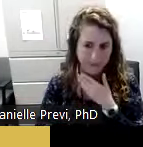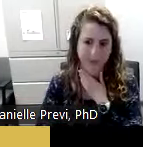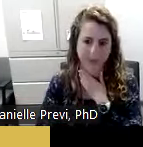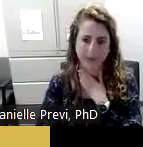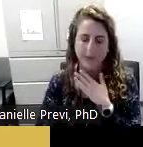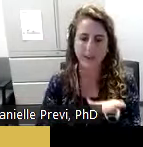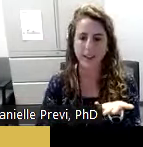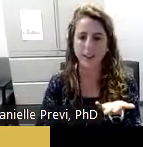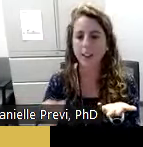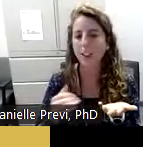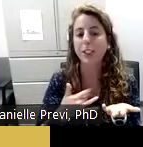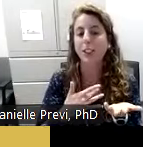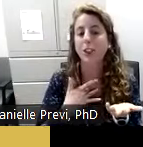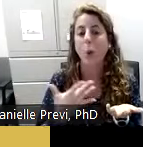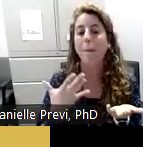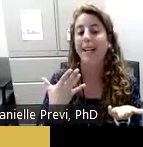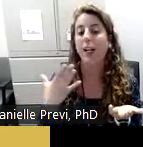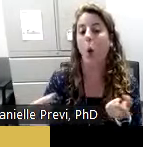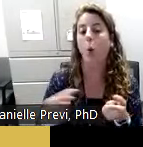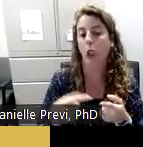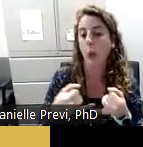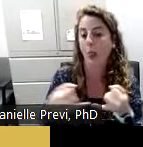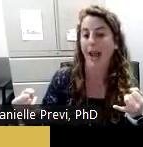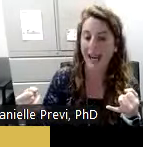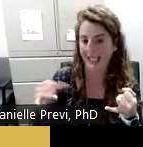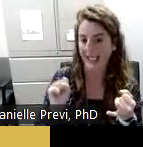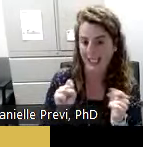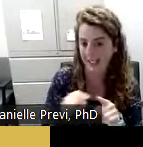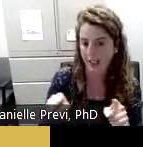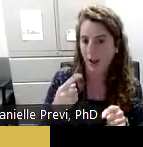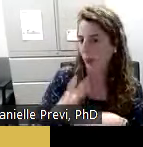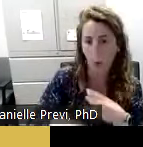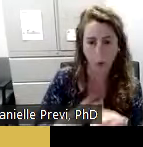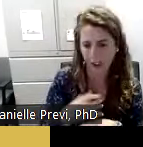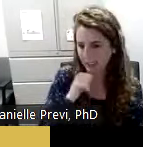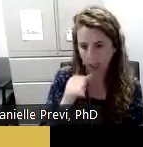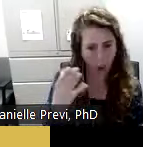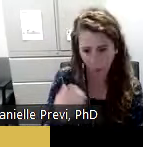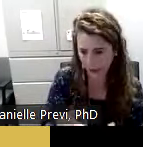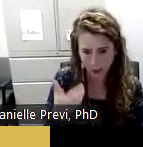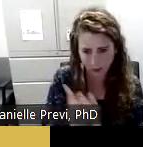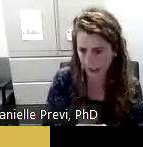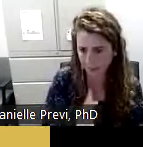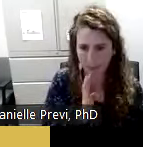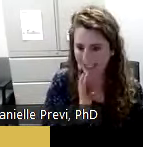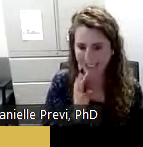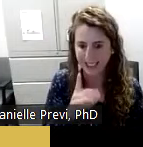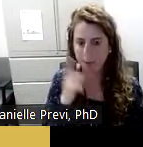And honestly, deaf education never fully recovered from that. So my favorite line, my go-to line,